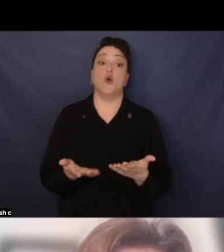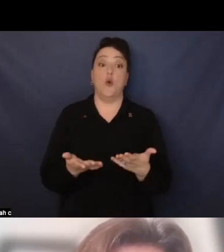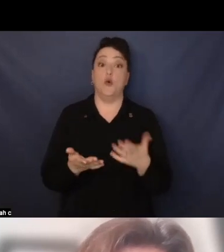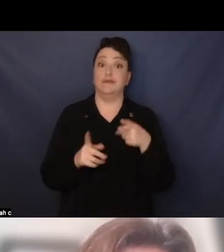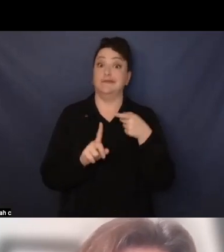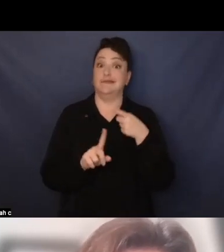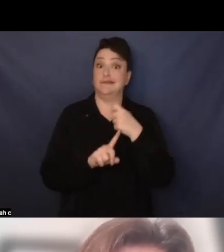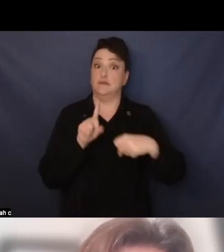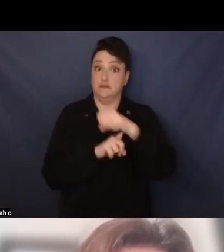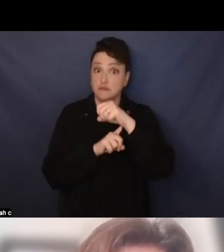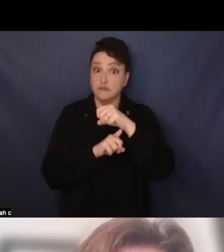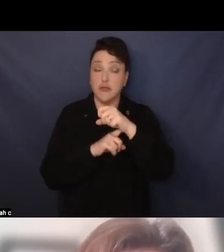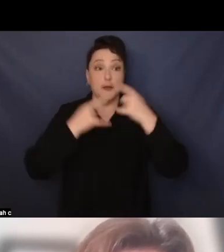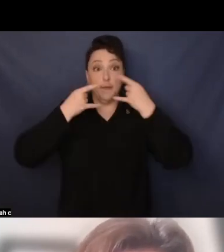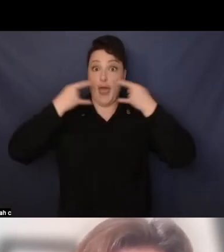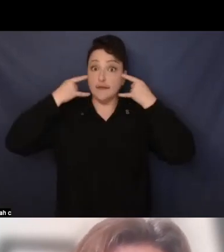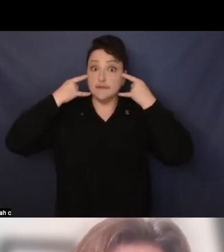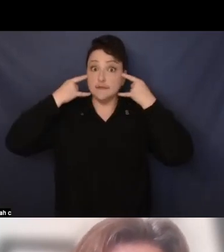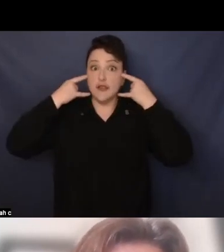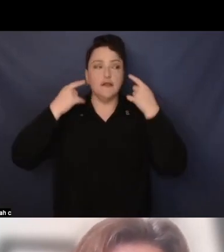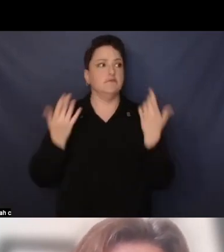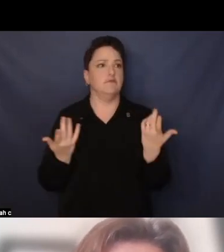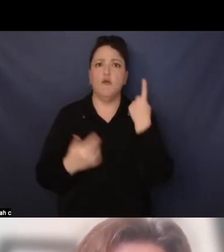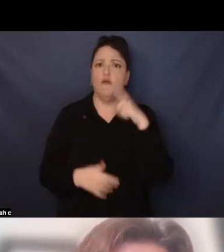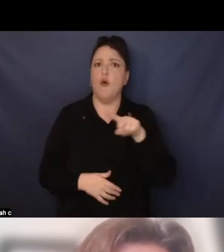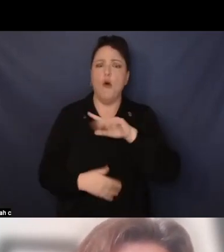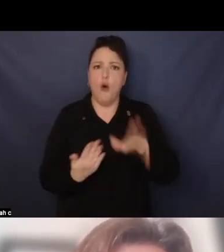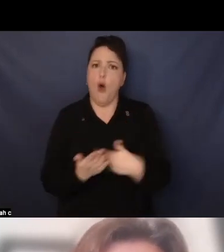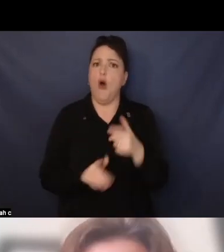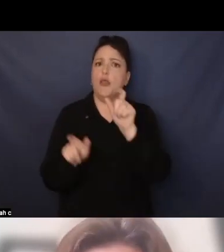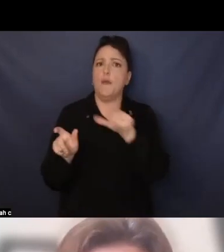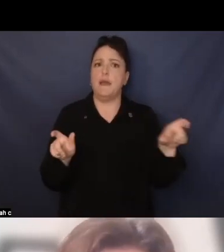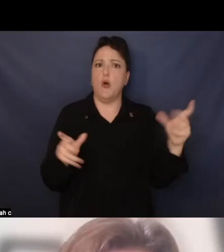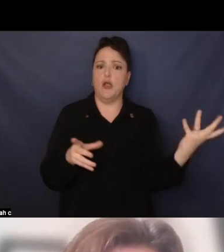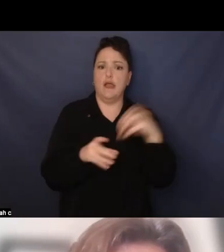everyone being present at an appointment to be reasonable. The reason I say this,